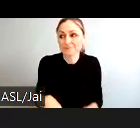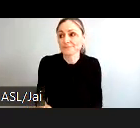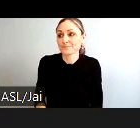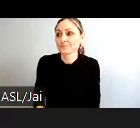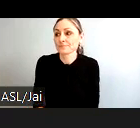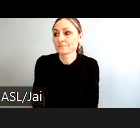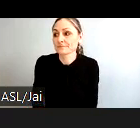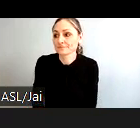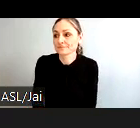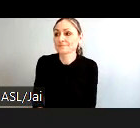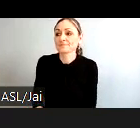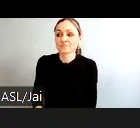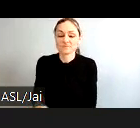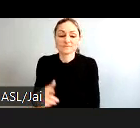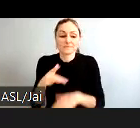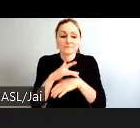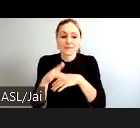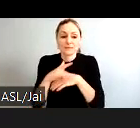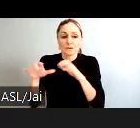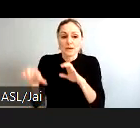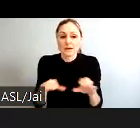Eligible activities. Eligible work group members